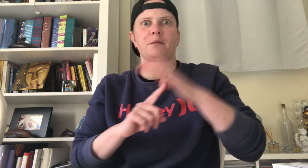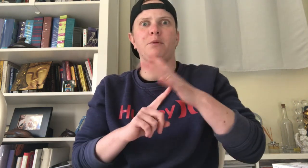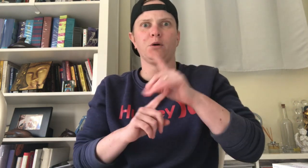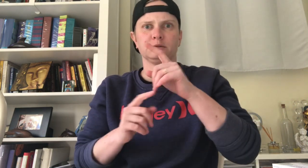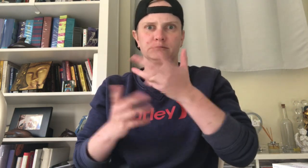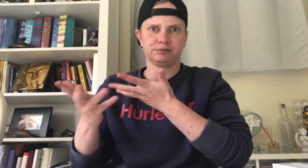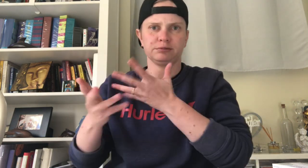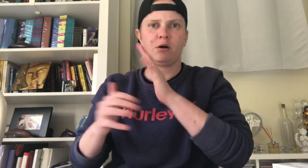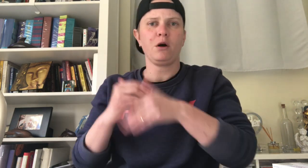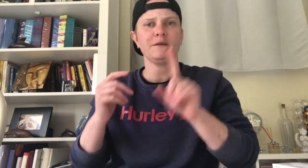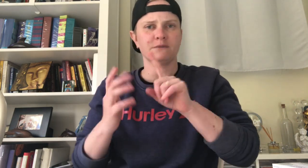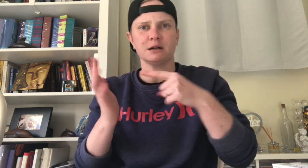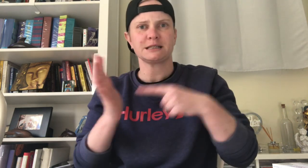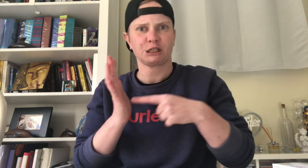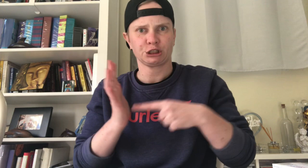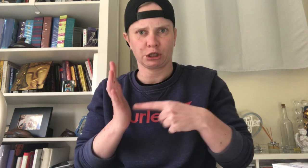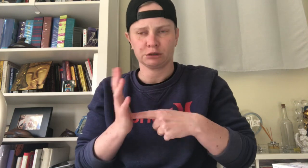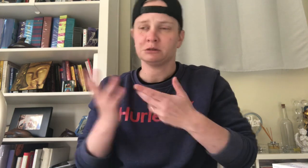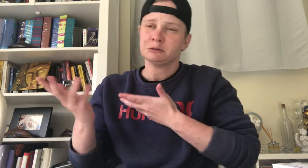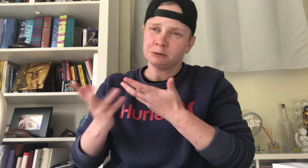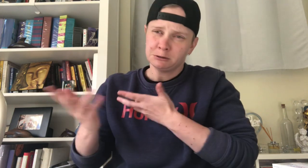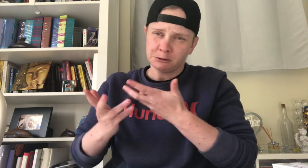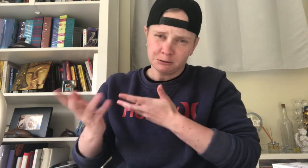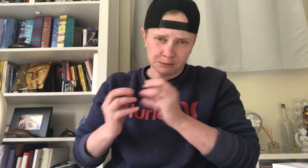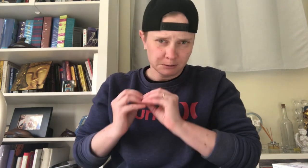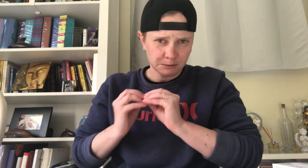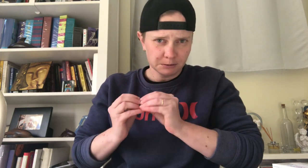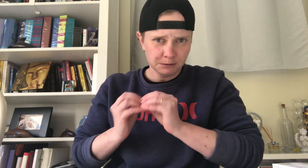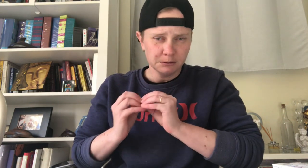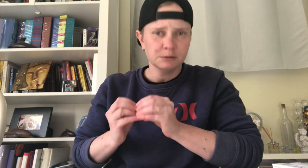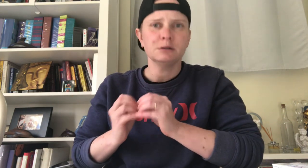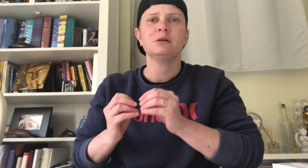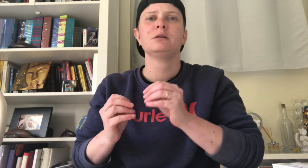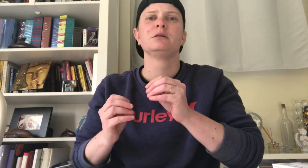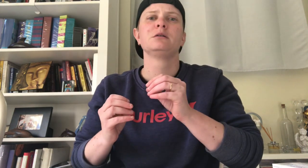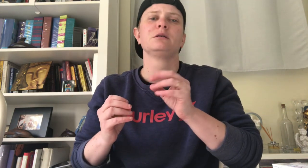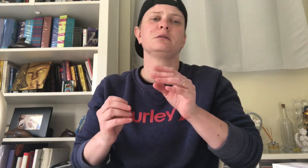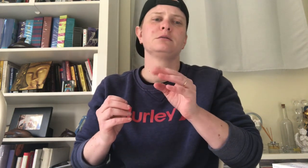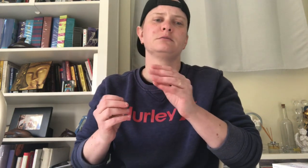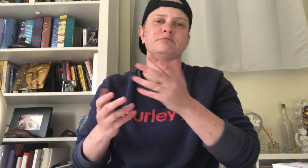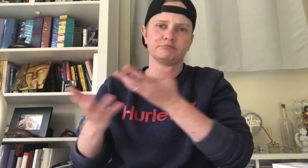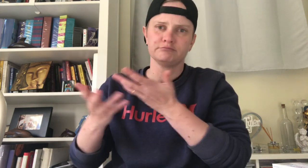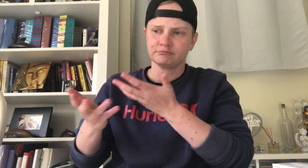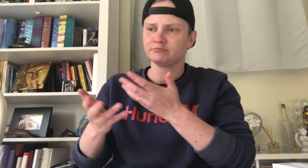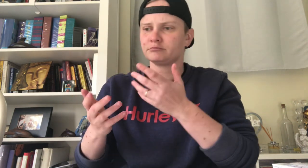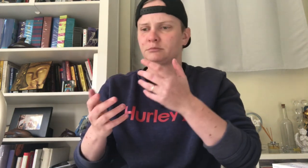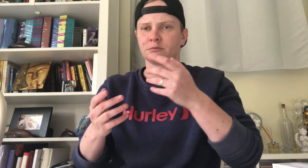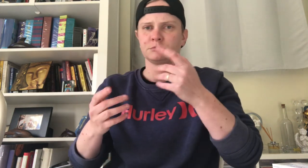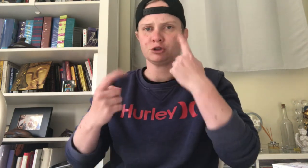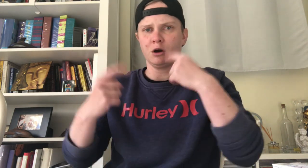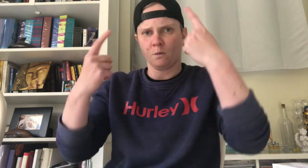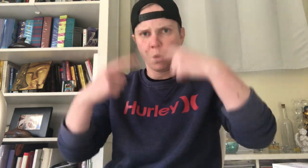But the most important discuss I've had with my GP was the testosterone shot and trying to work out